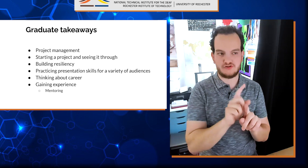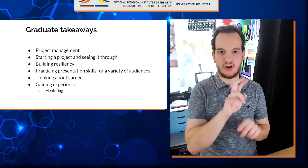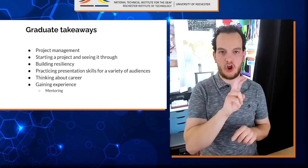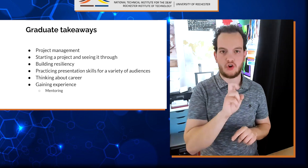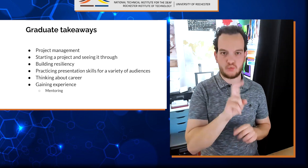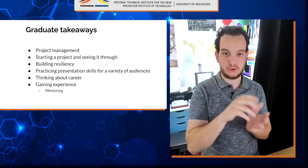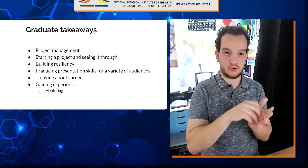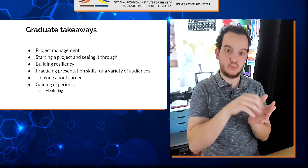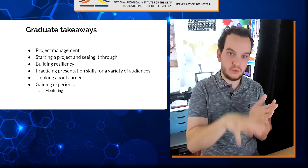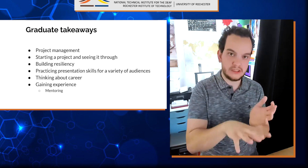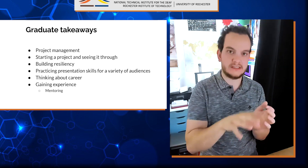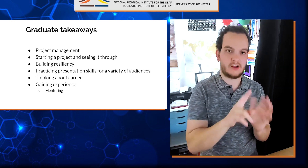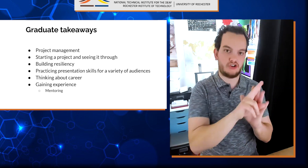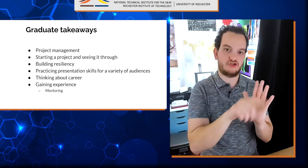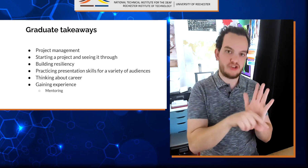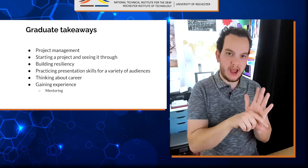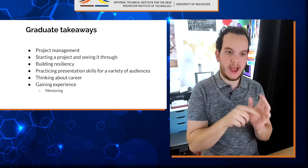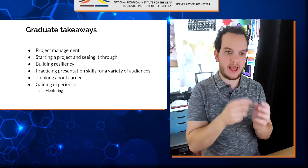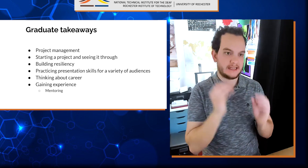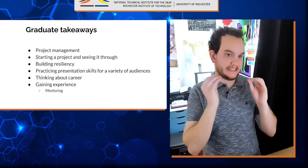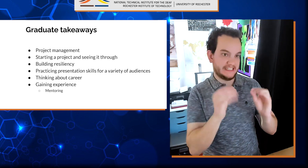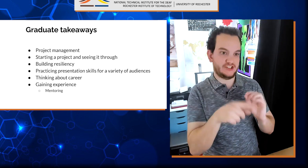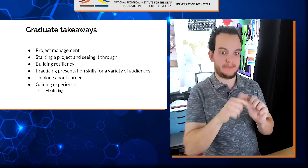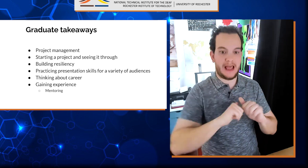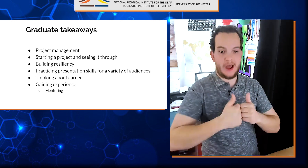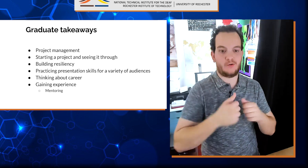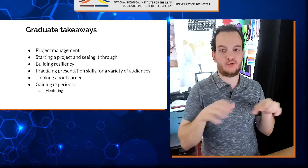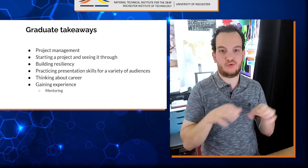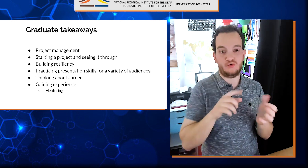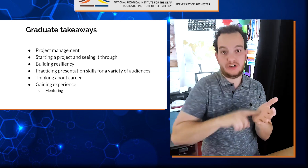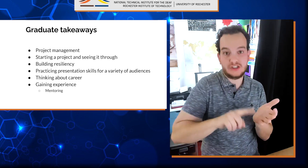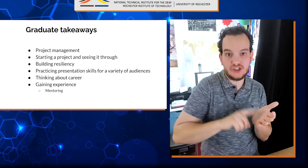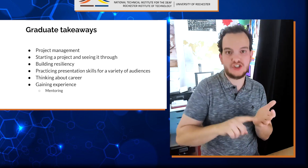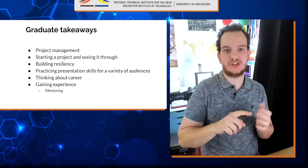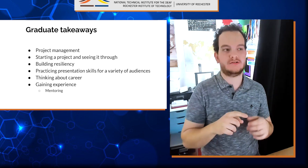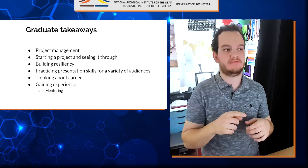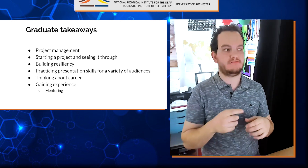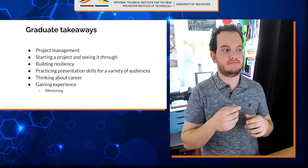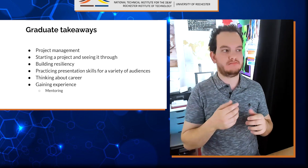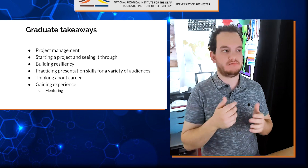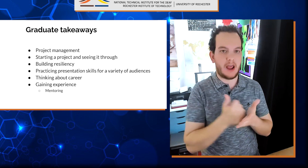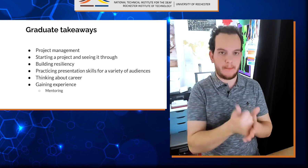I had the opportunity to mentor REU undergraduate students to teach them how to do research